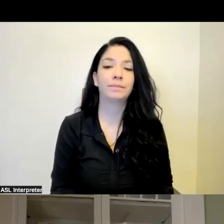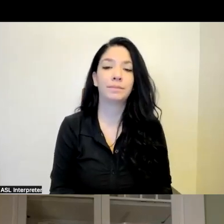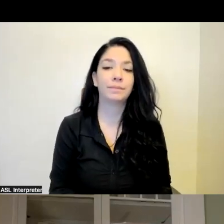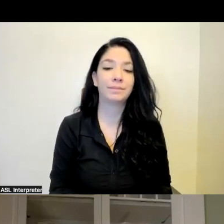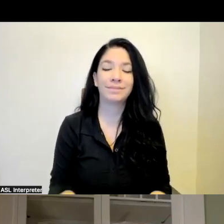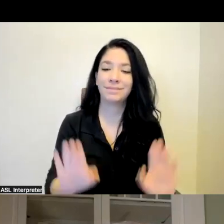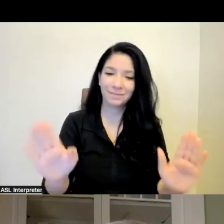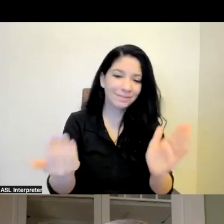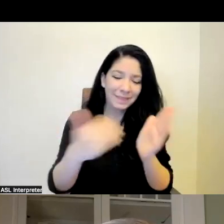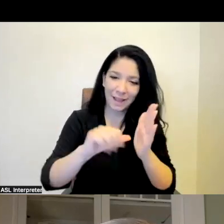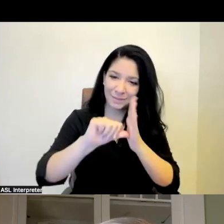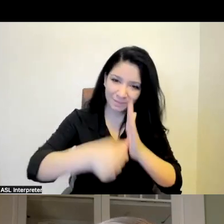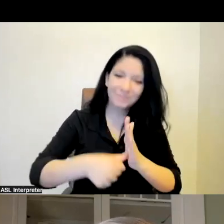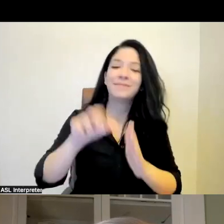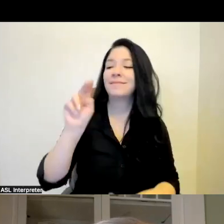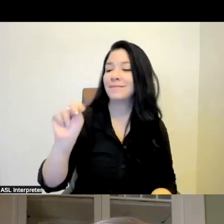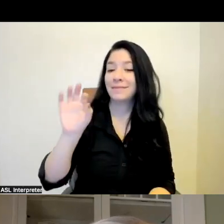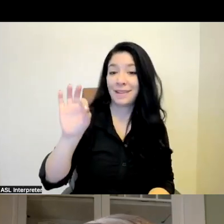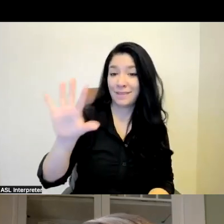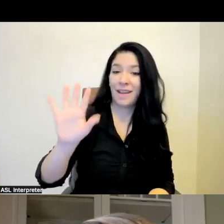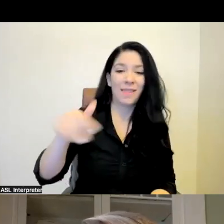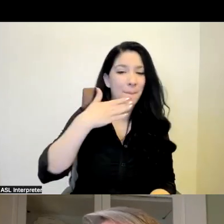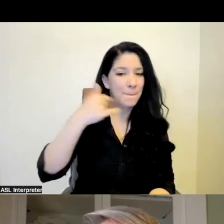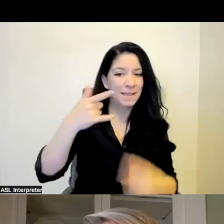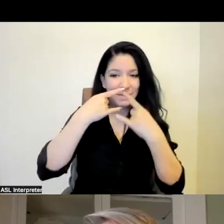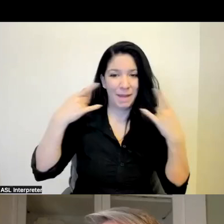Again, the N-95 mask is the best mask out there at this point.